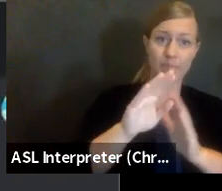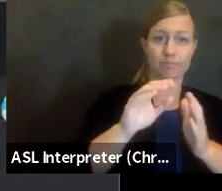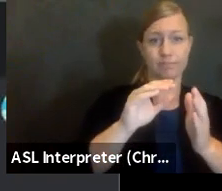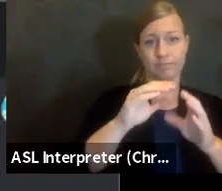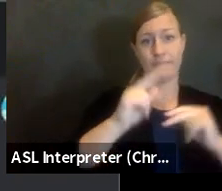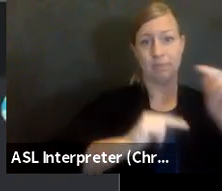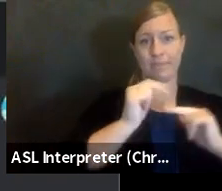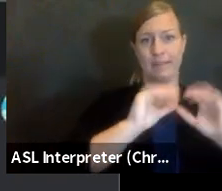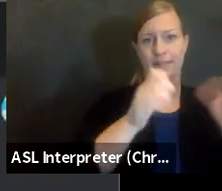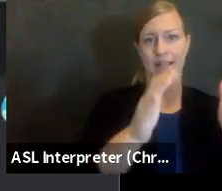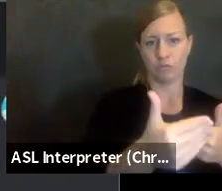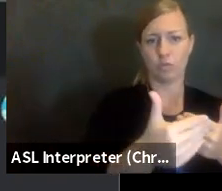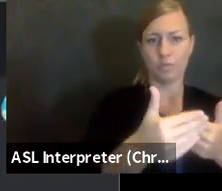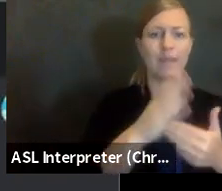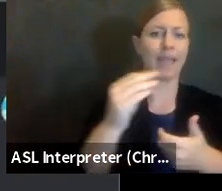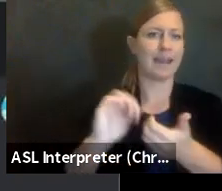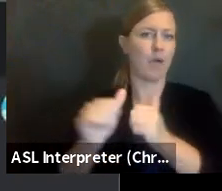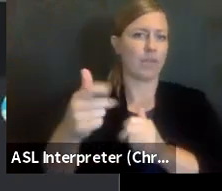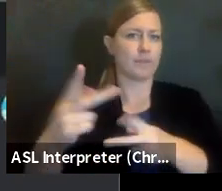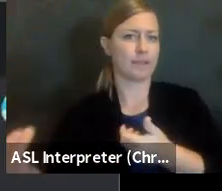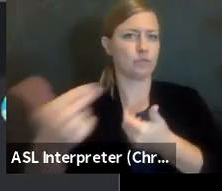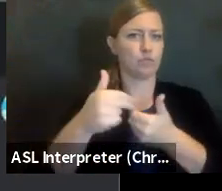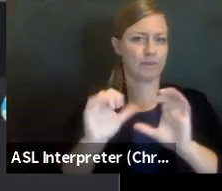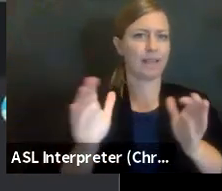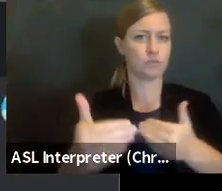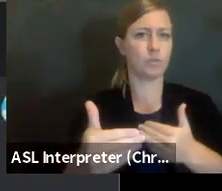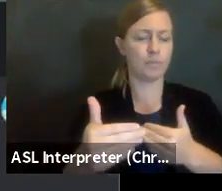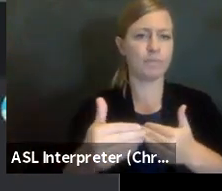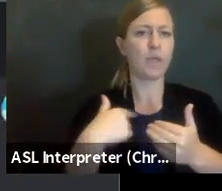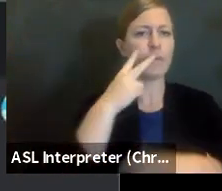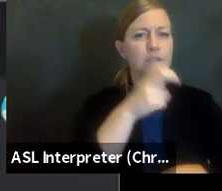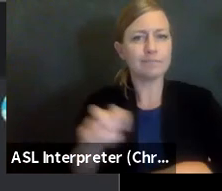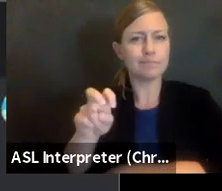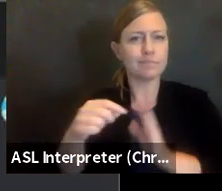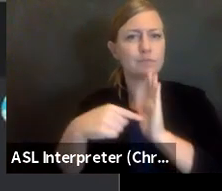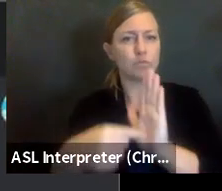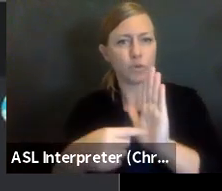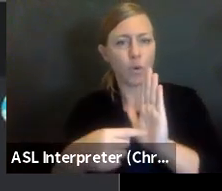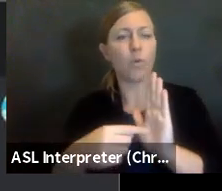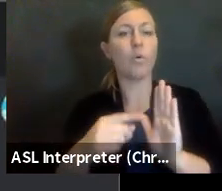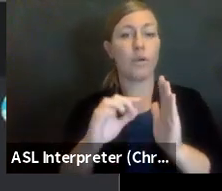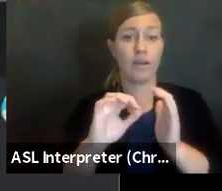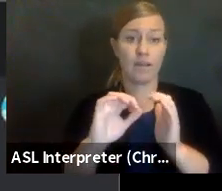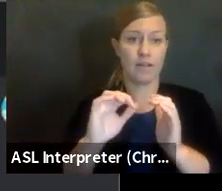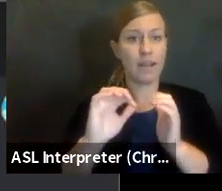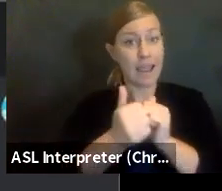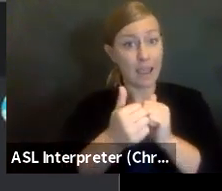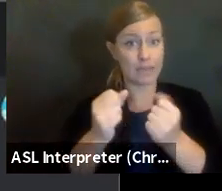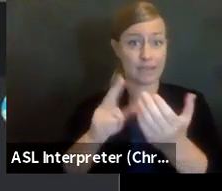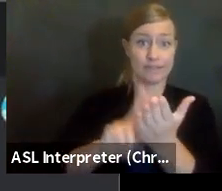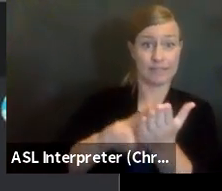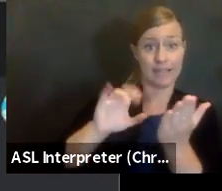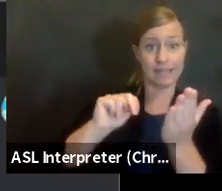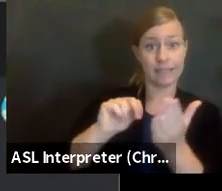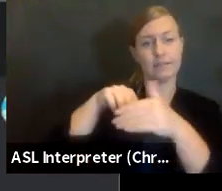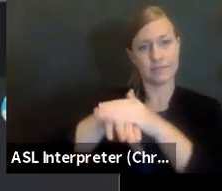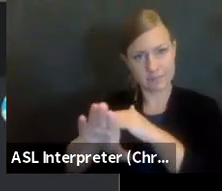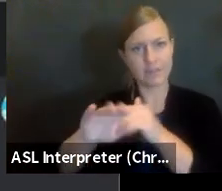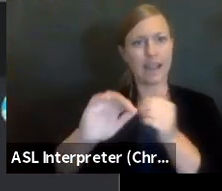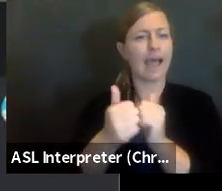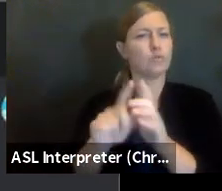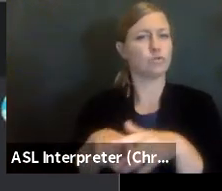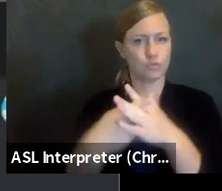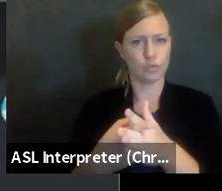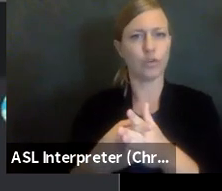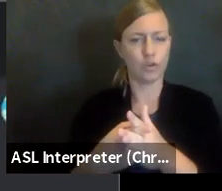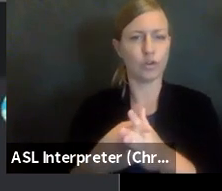ESD 112 - Katherine Livick: I'm going to be switching my share over so you can see what it looks like to sign in. You're going to see how we get started. I want to always give the caveat that